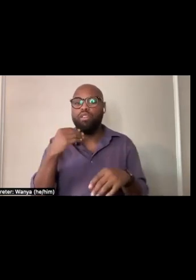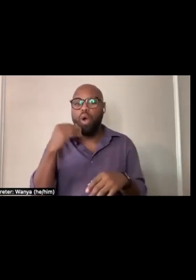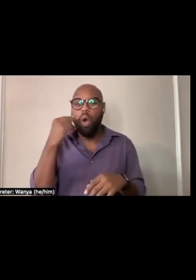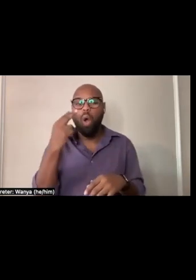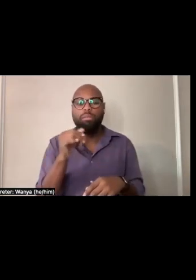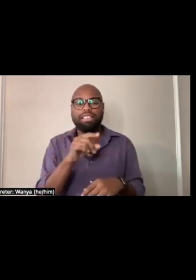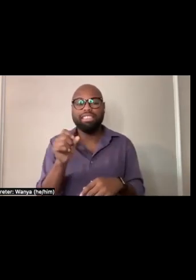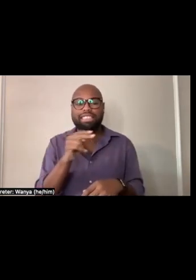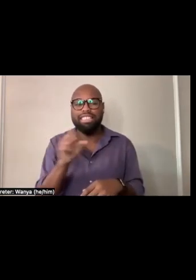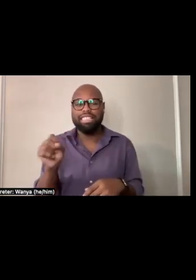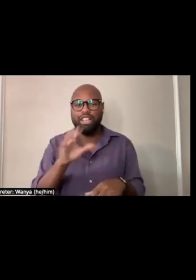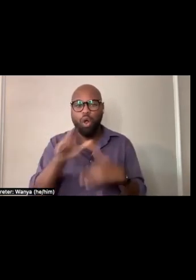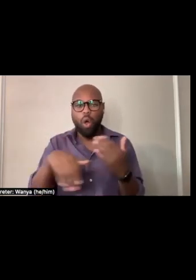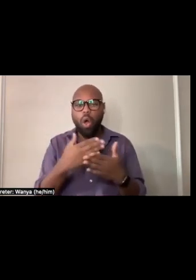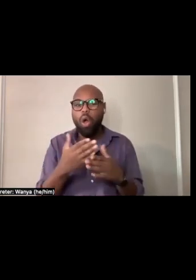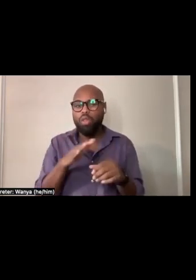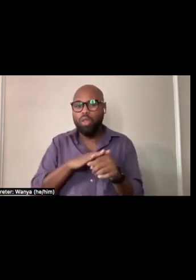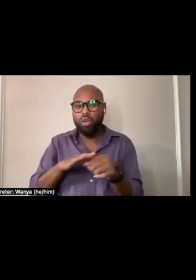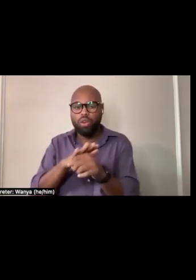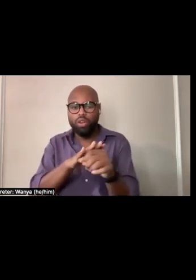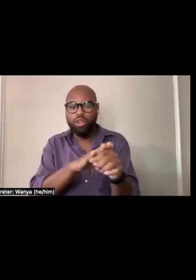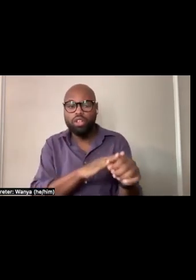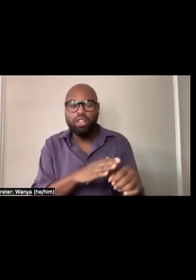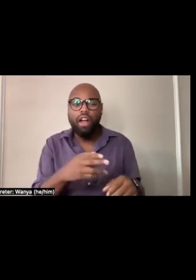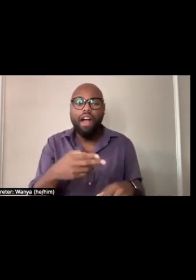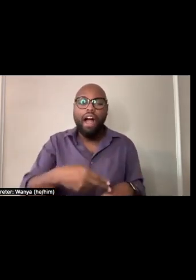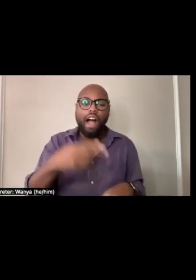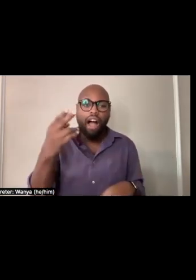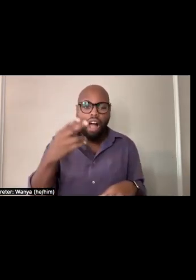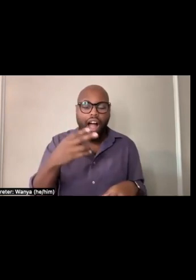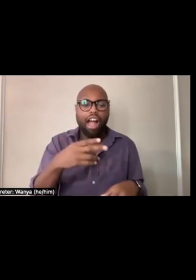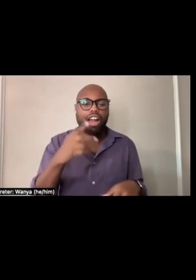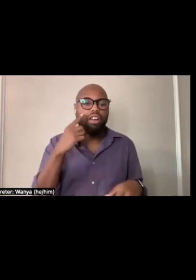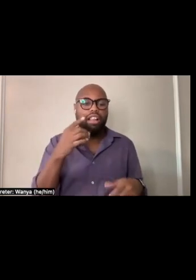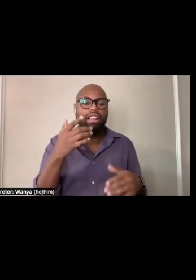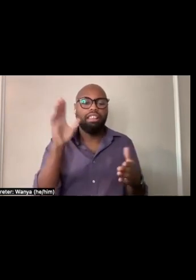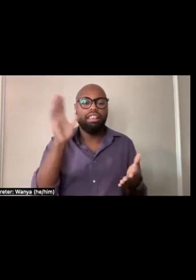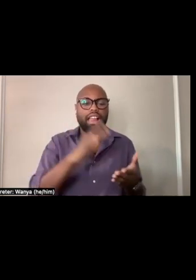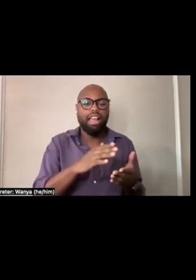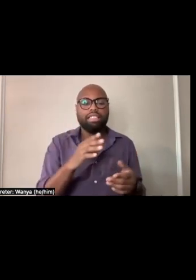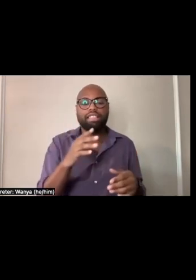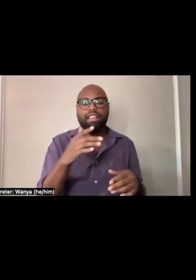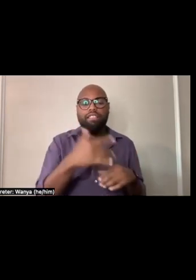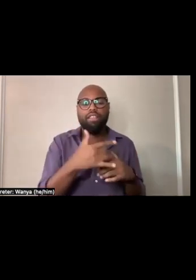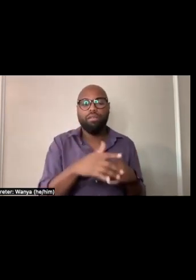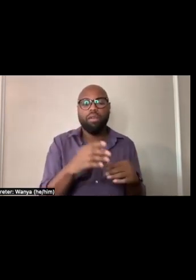higher where there's less availability and higher costs, they're lower where there's more availability and lower cost.